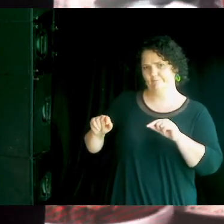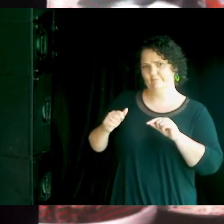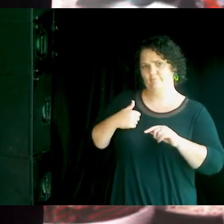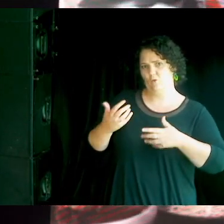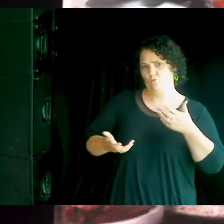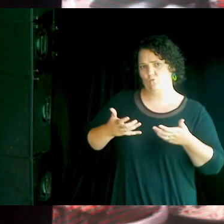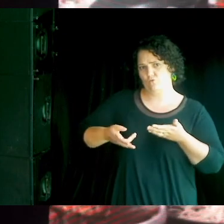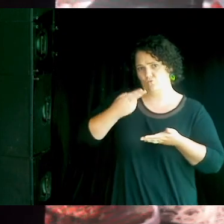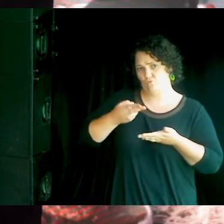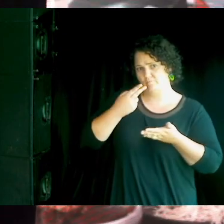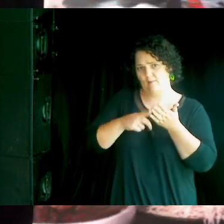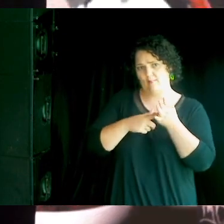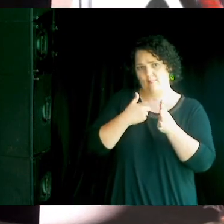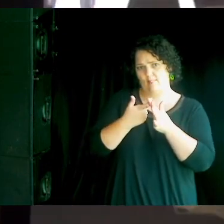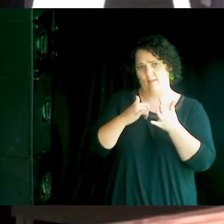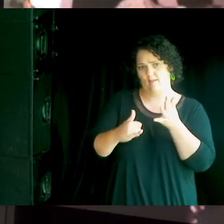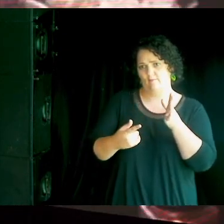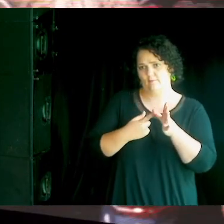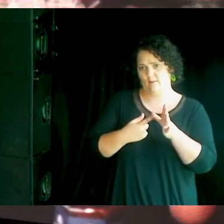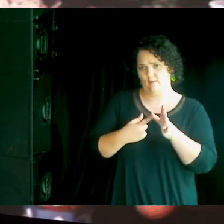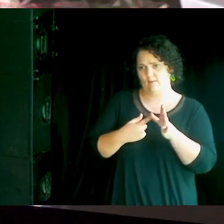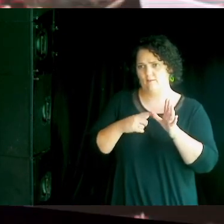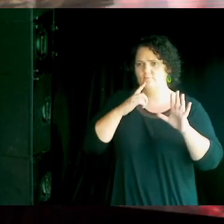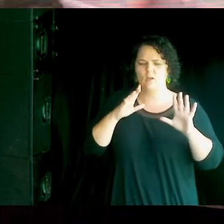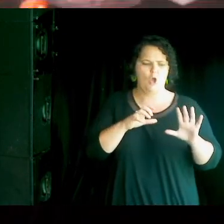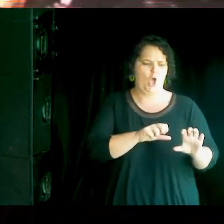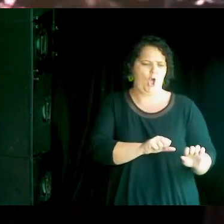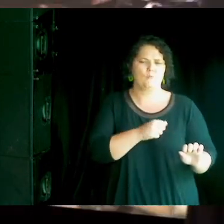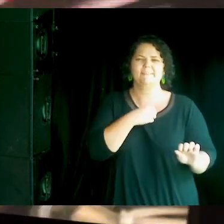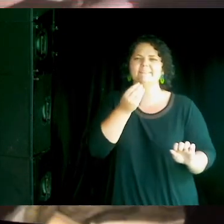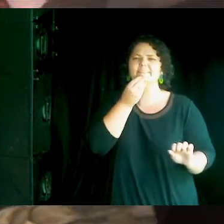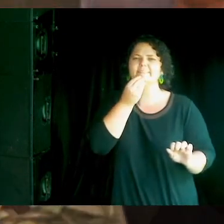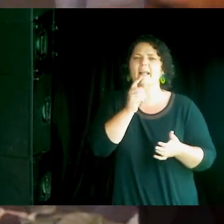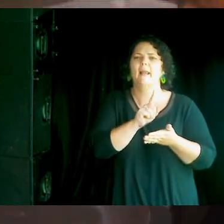that already can I eat that or maybe we will eat that later yeah okay I'm just gonna put a few more